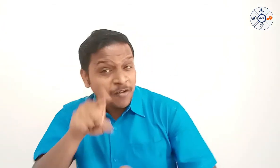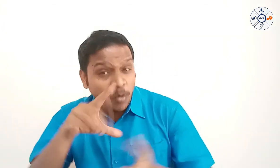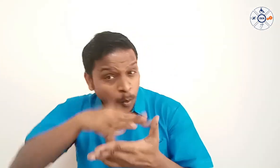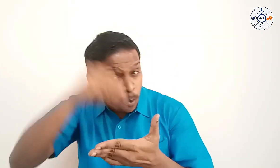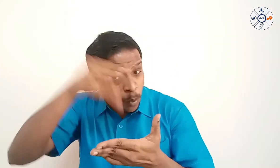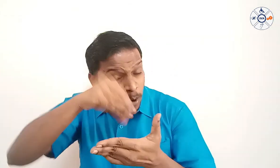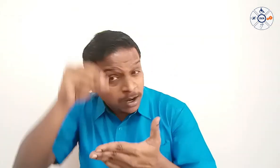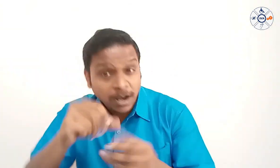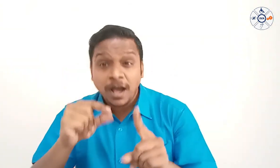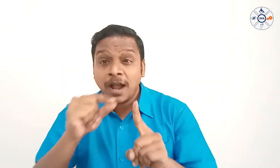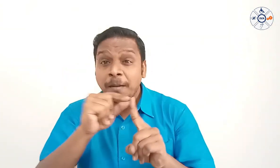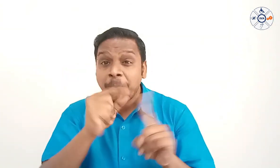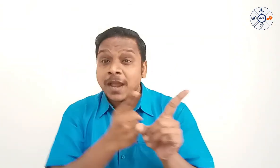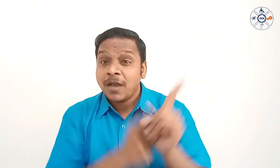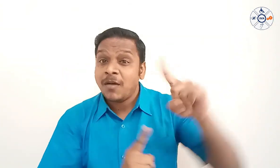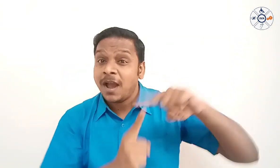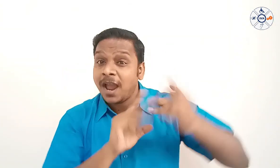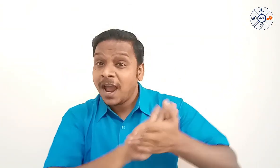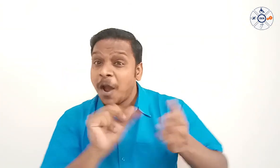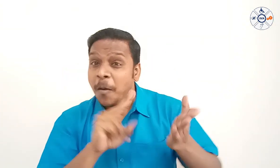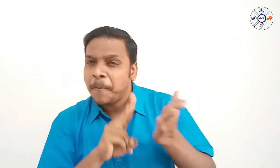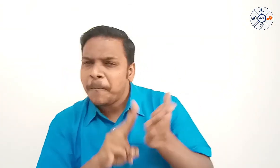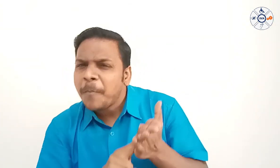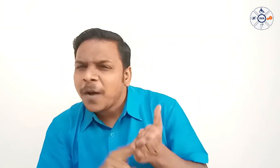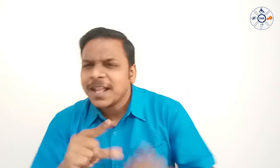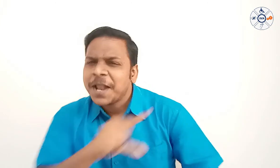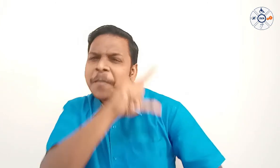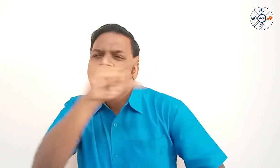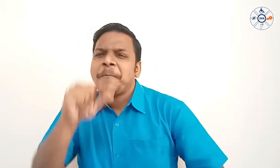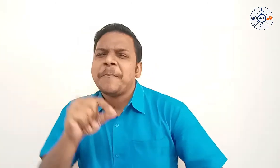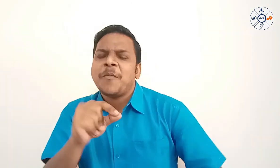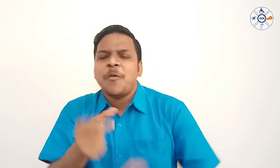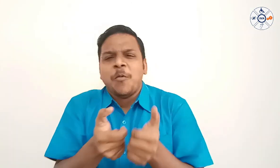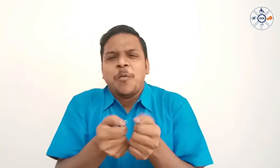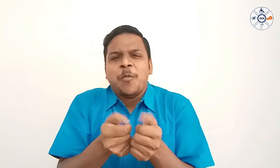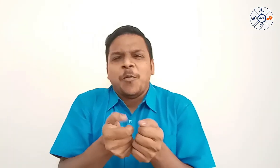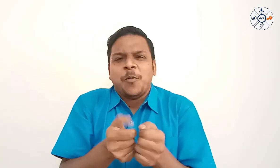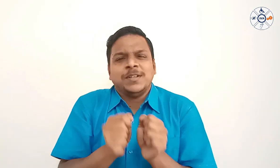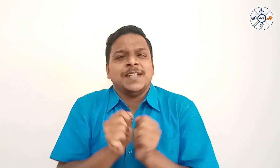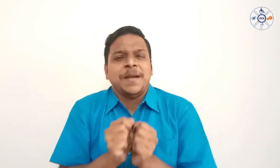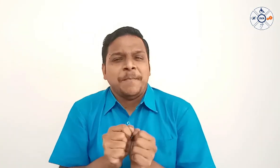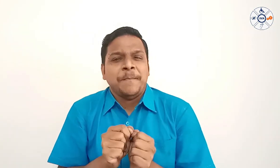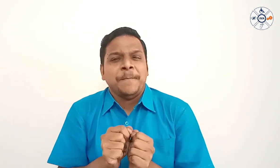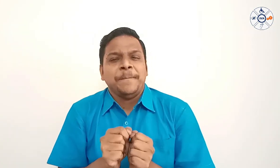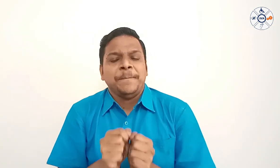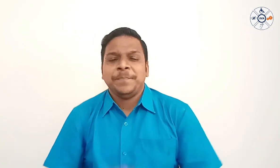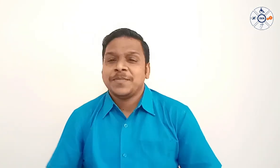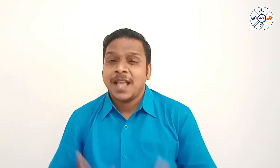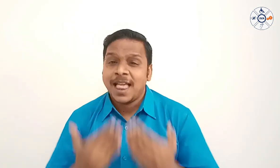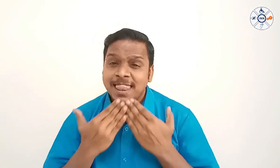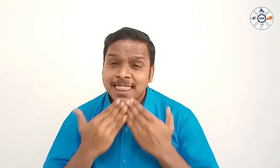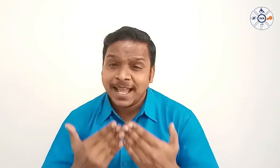please email me. Or WhatsApp me. Thankyou.